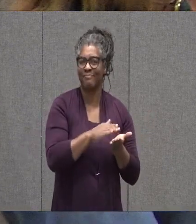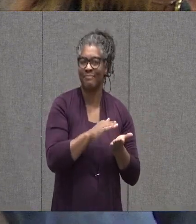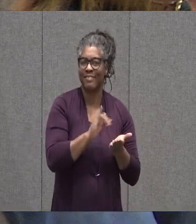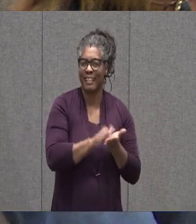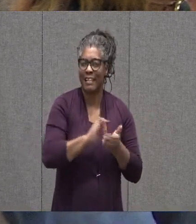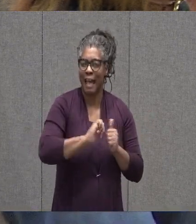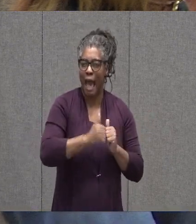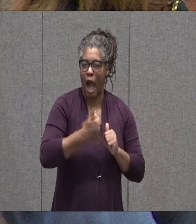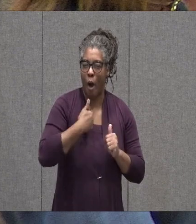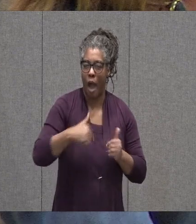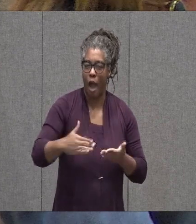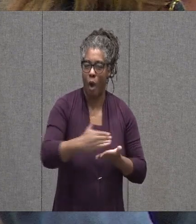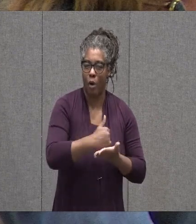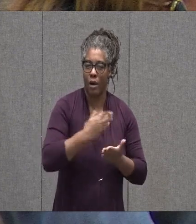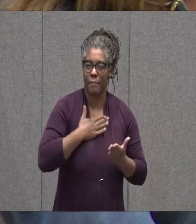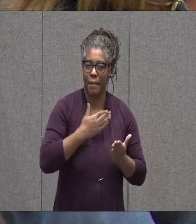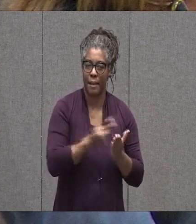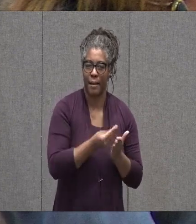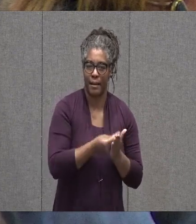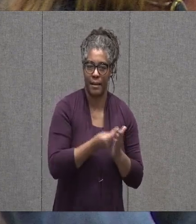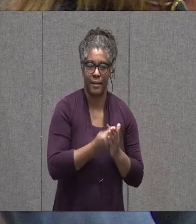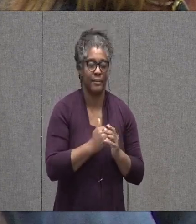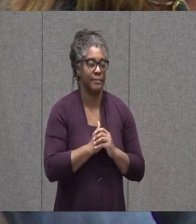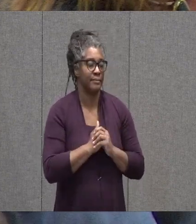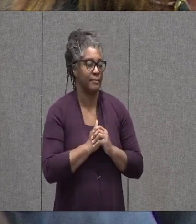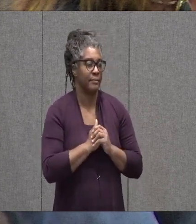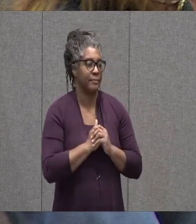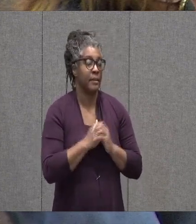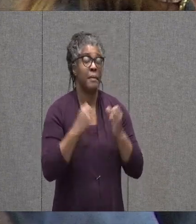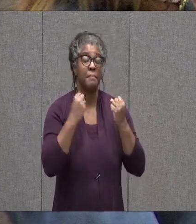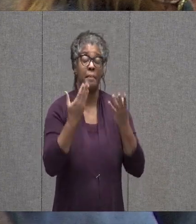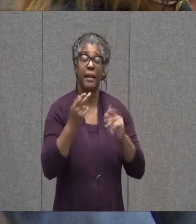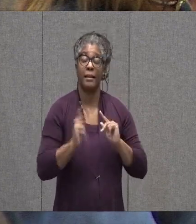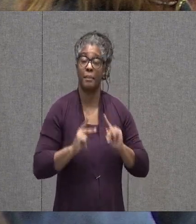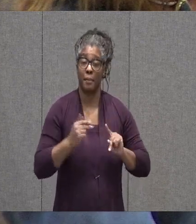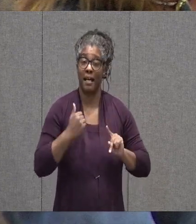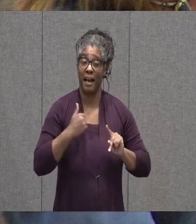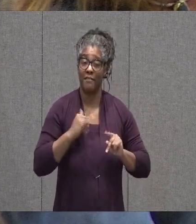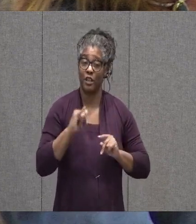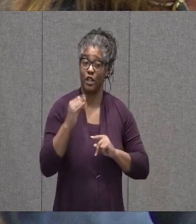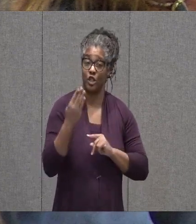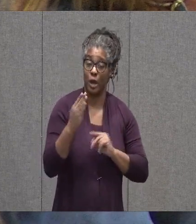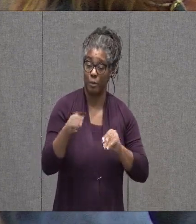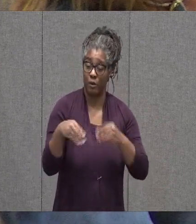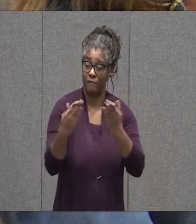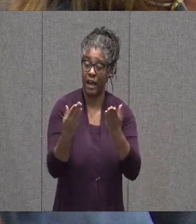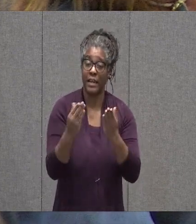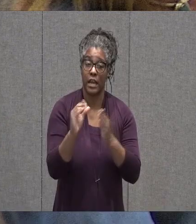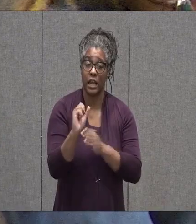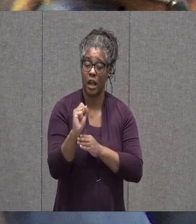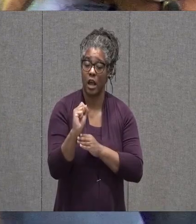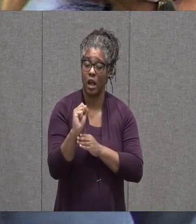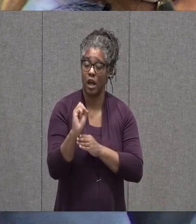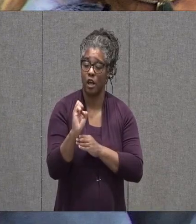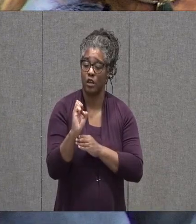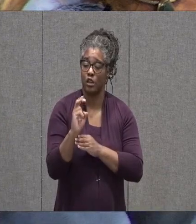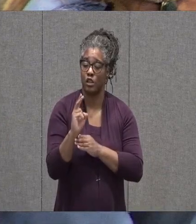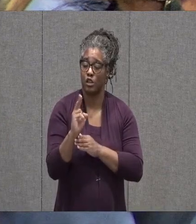And then many people have jobs providing a service. Your teacher provides a service teaching you.